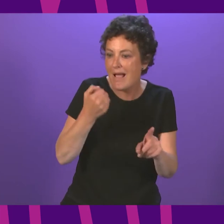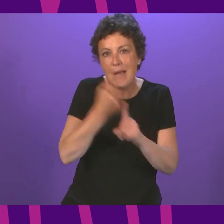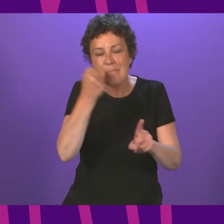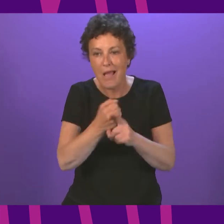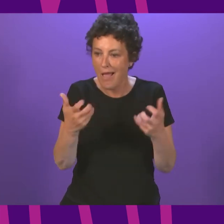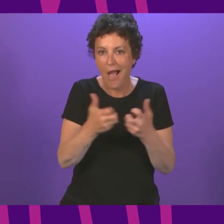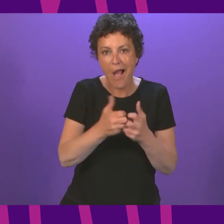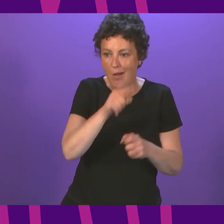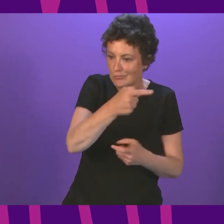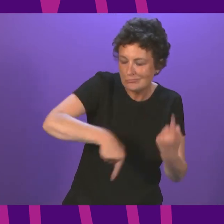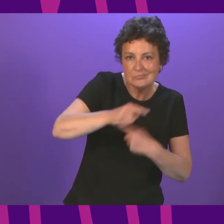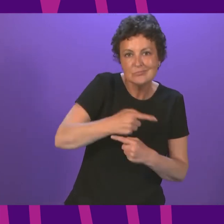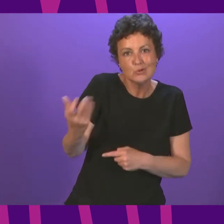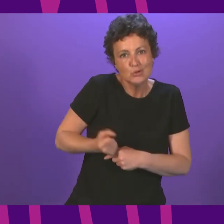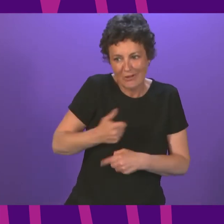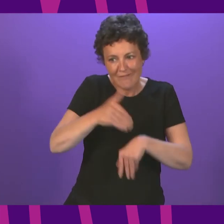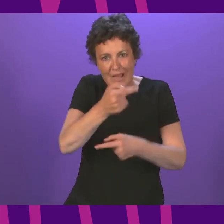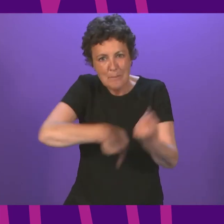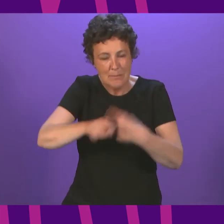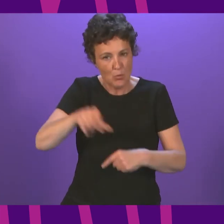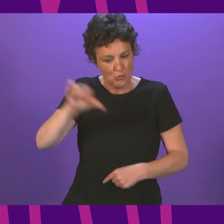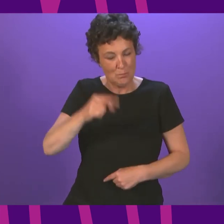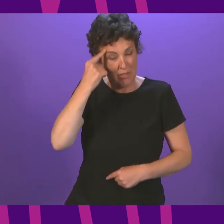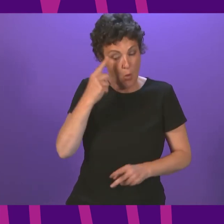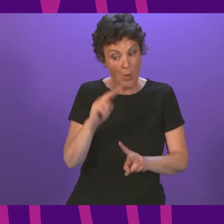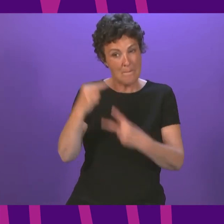today, I have set out the importance of looking back as well as forward. For that reason,